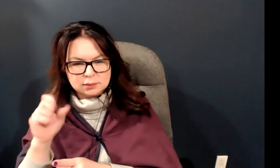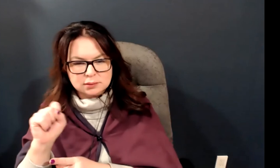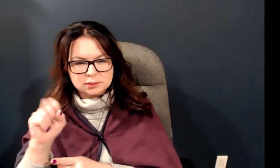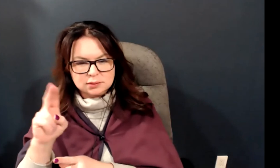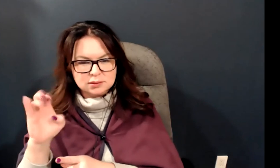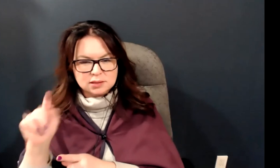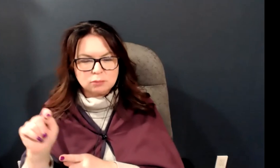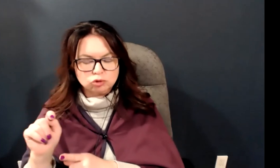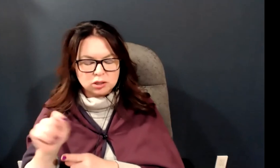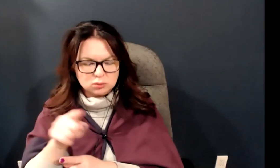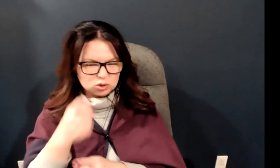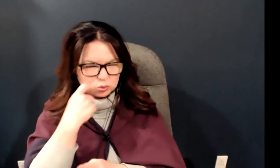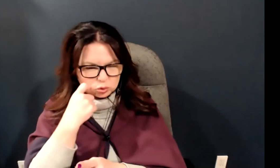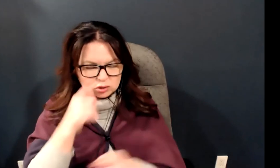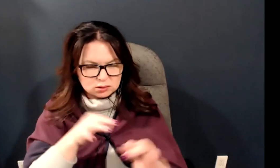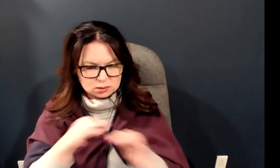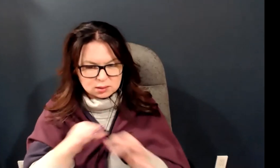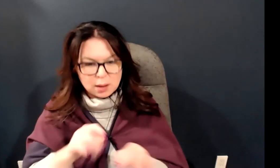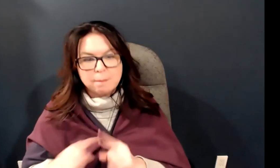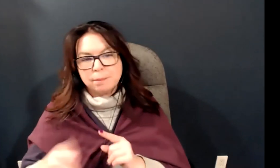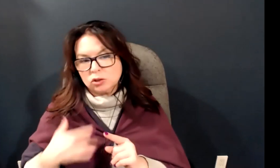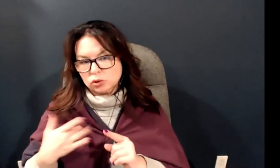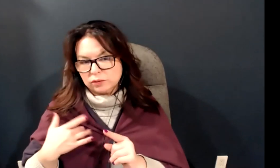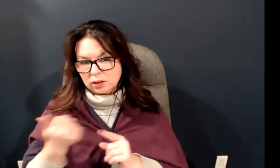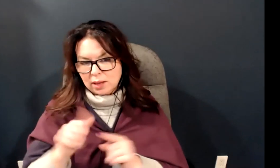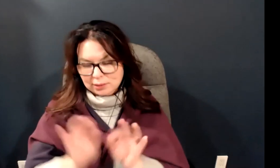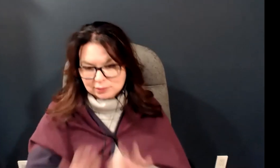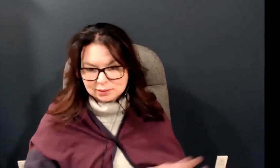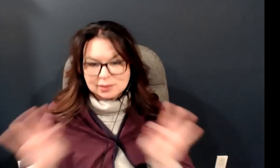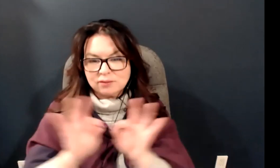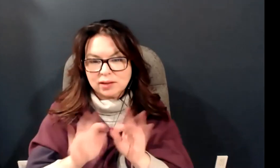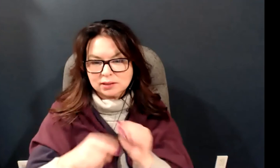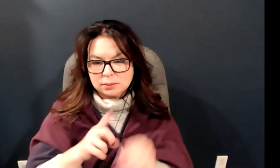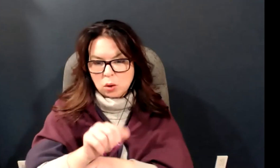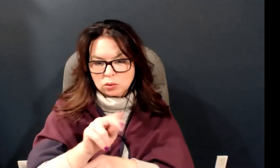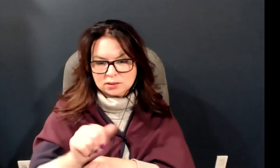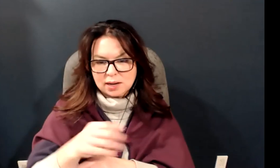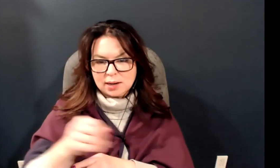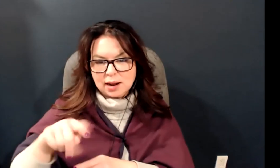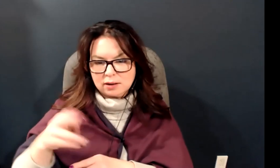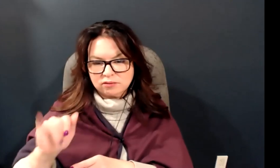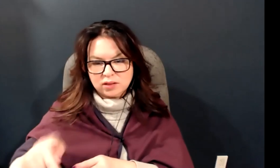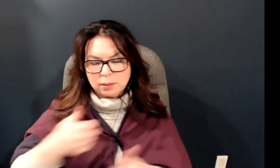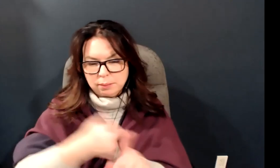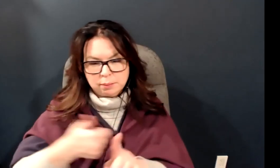on top of that 'cause there was a few that mentioned the NAACP. And I, I again, feel,